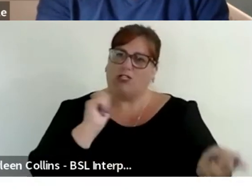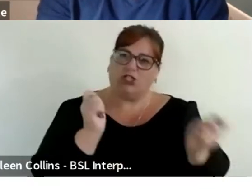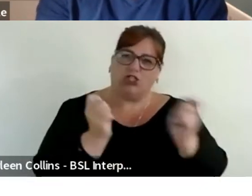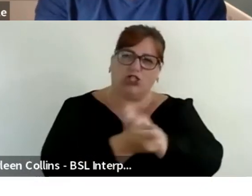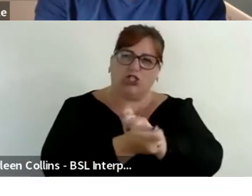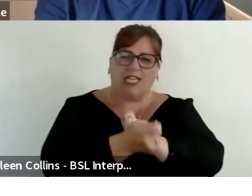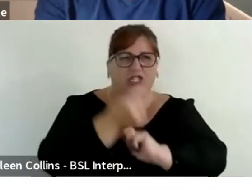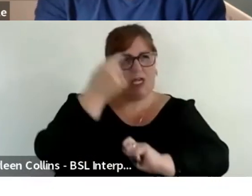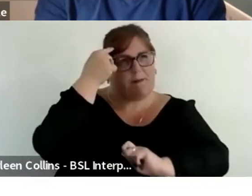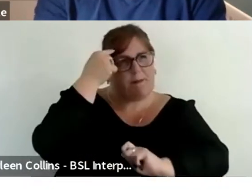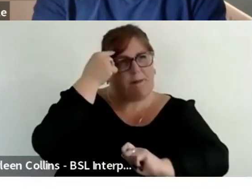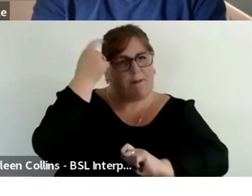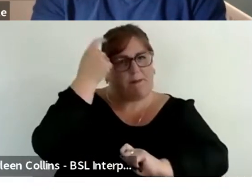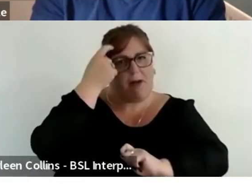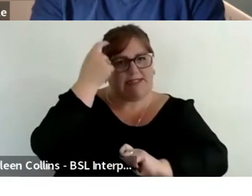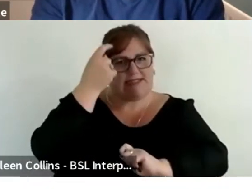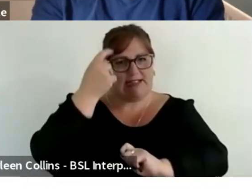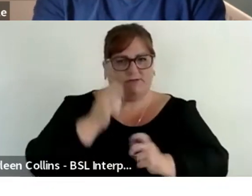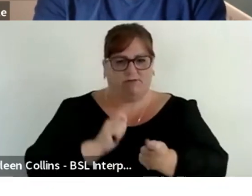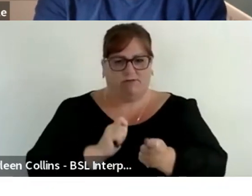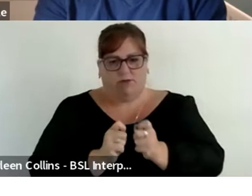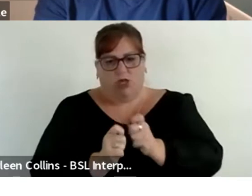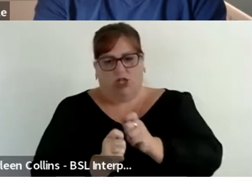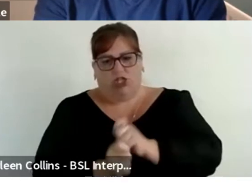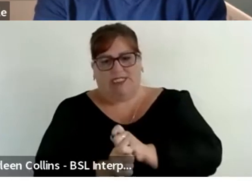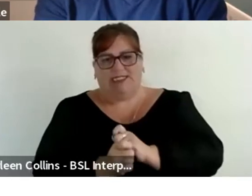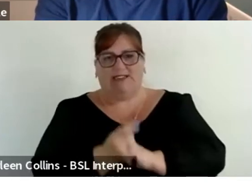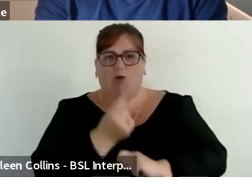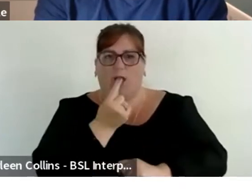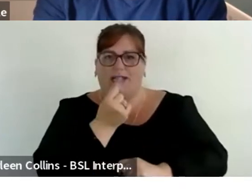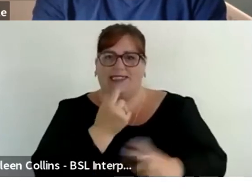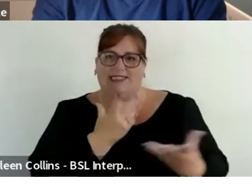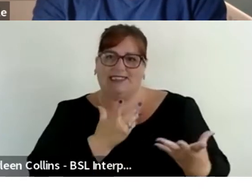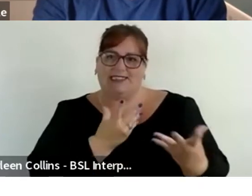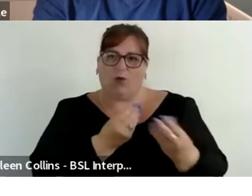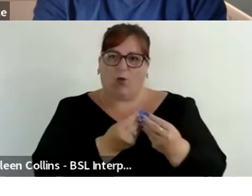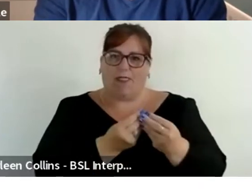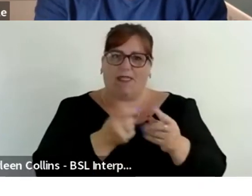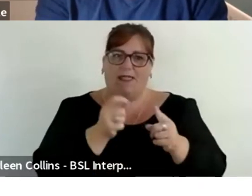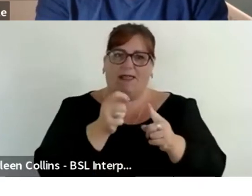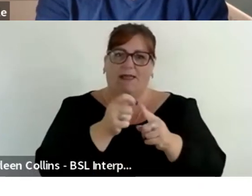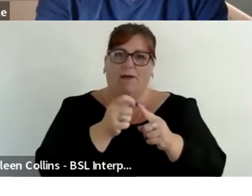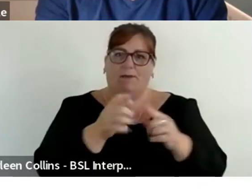abilities with PwC, one of our unlimited employers.